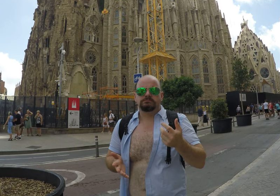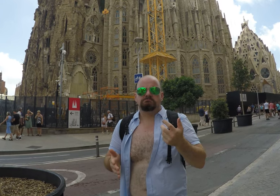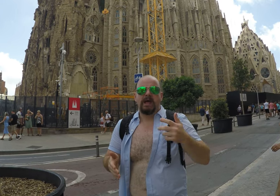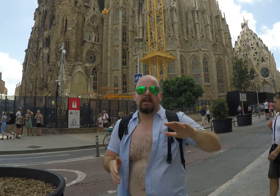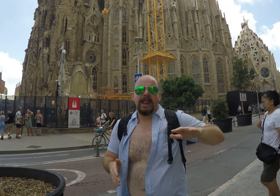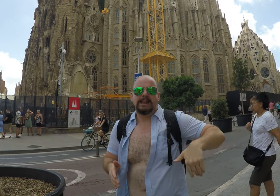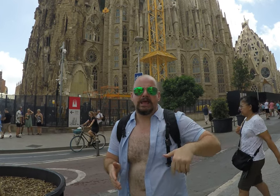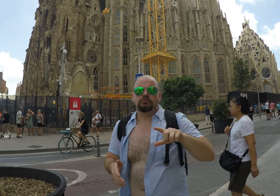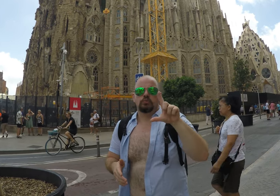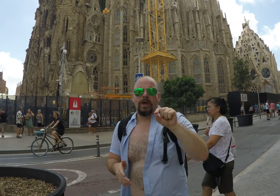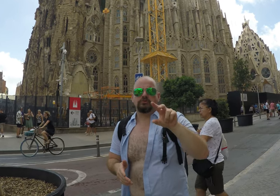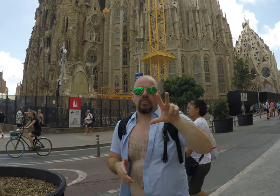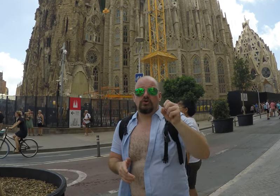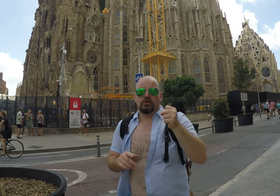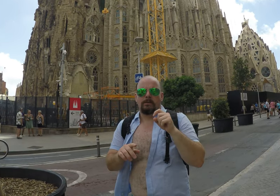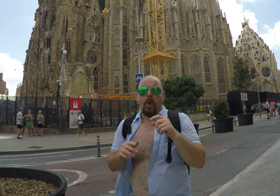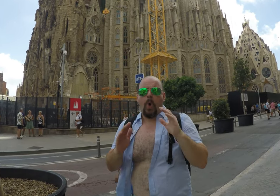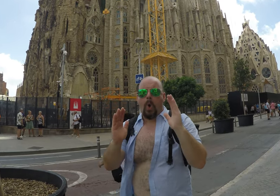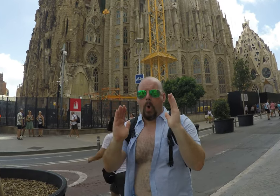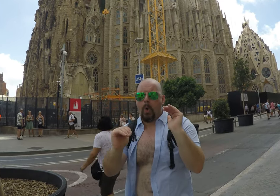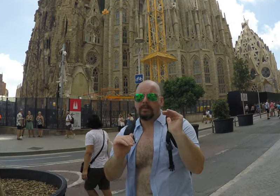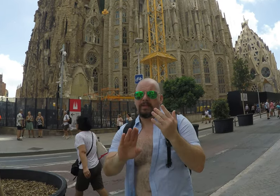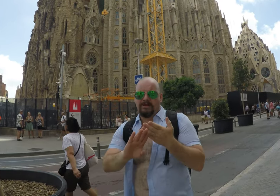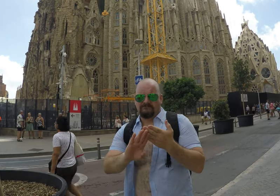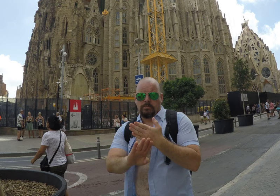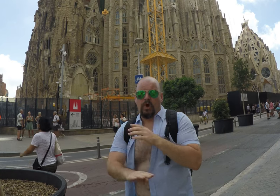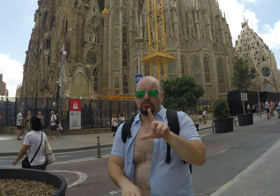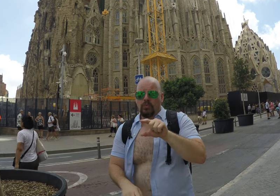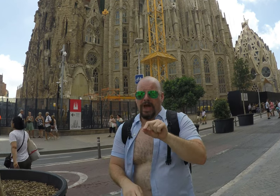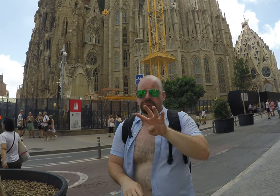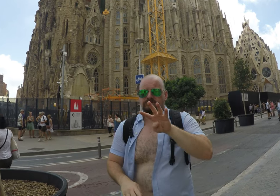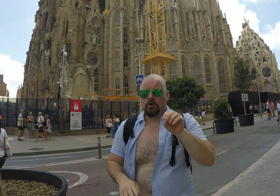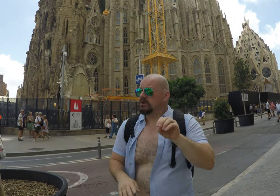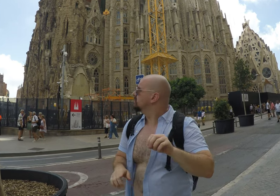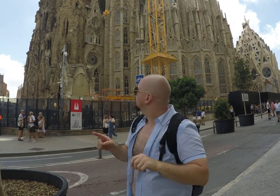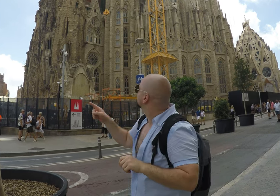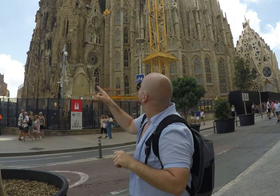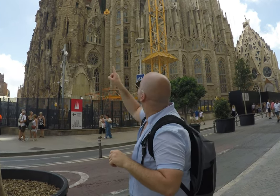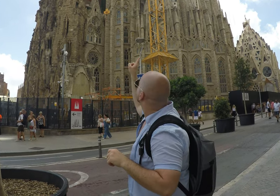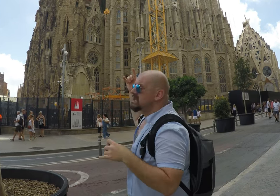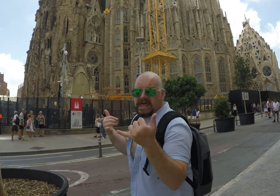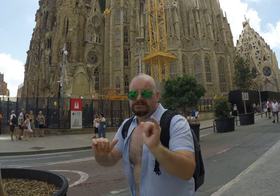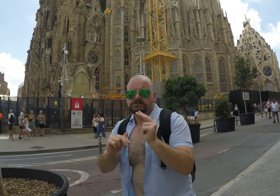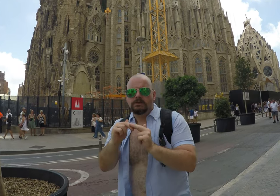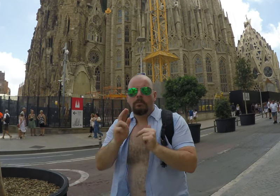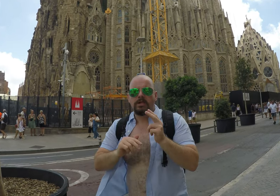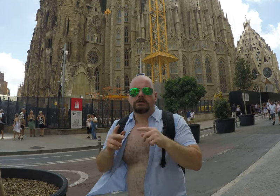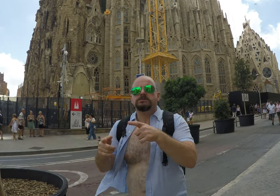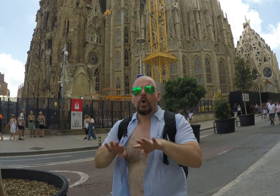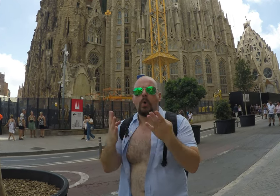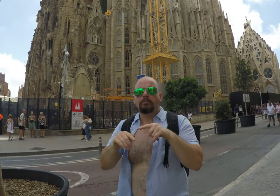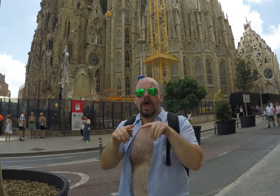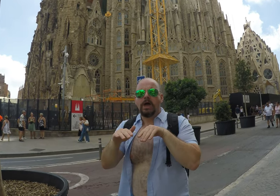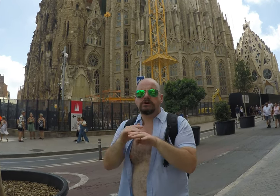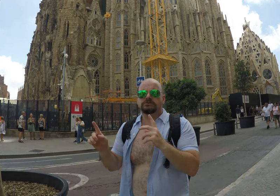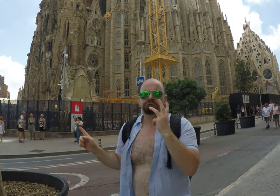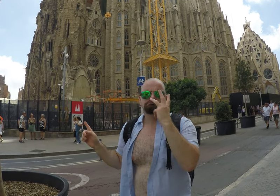Probably in the late 2030s but hopefully before 2040. The admission is now open to everyone even though they're still building.